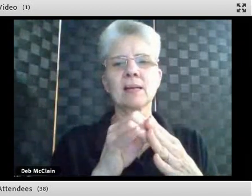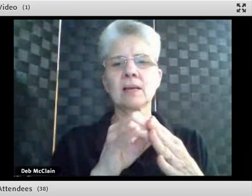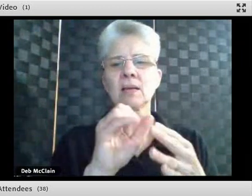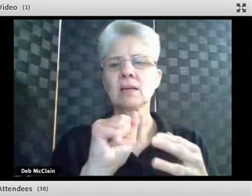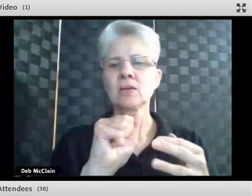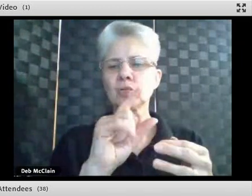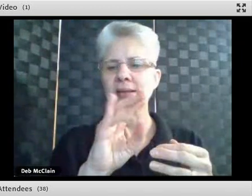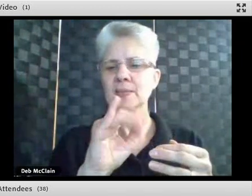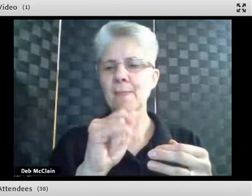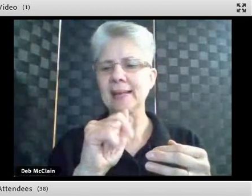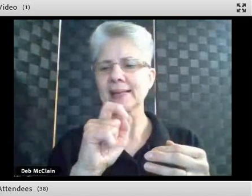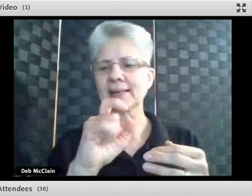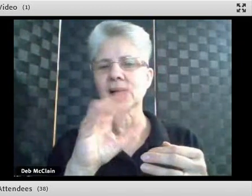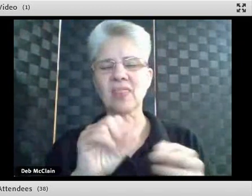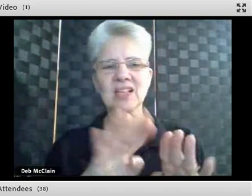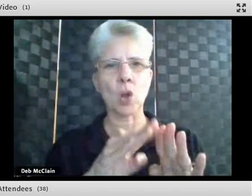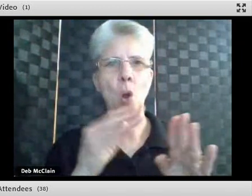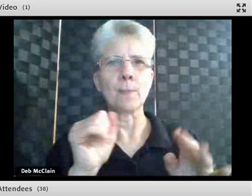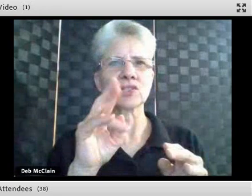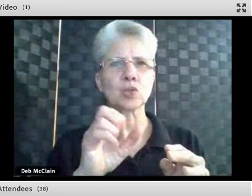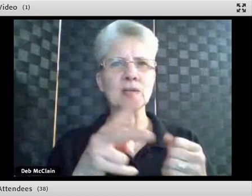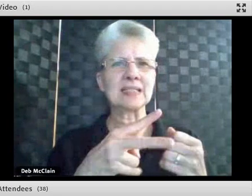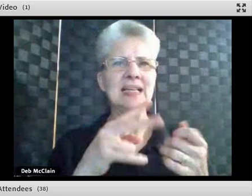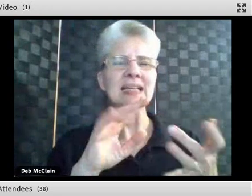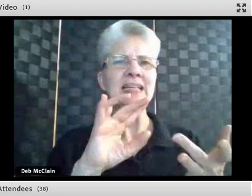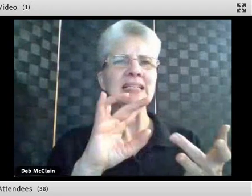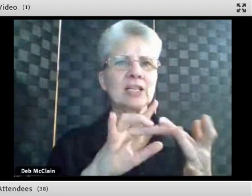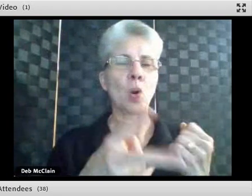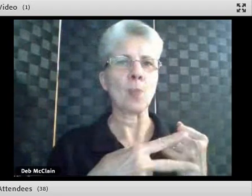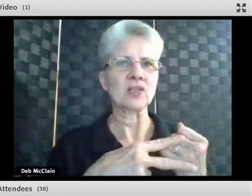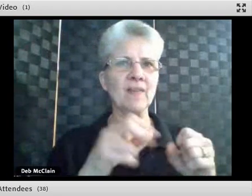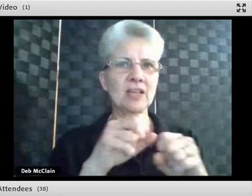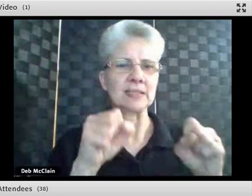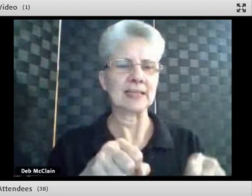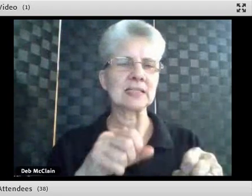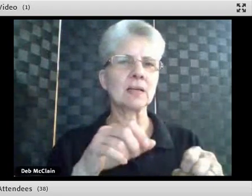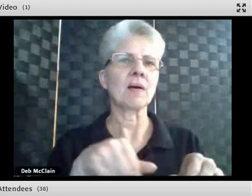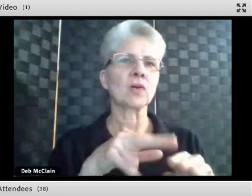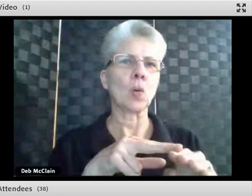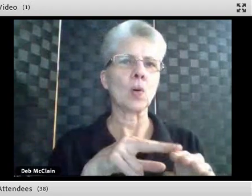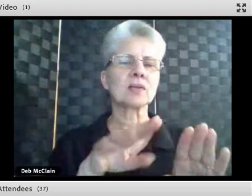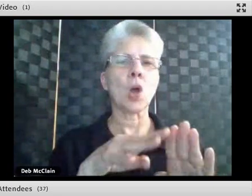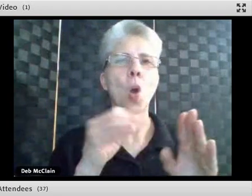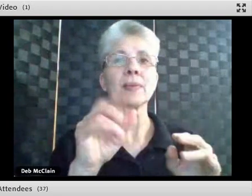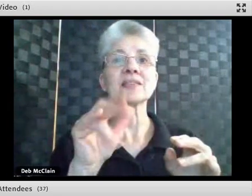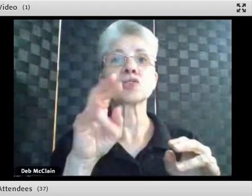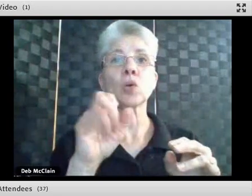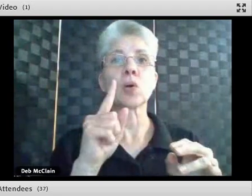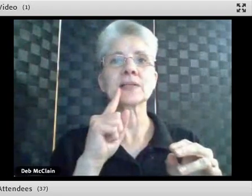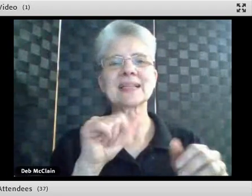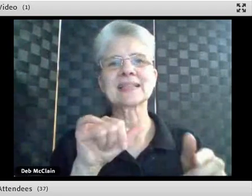which is an open-source digital preservation system, and of course open-source is free like a puppy.